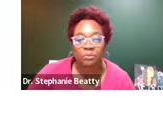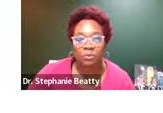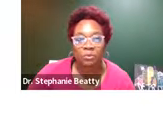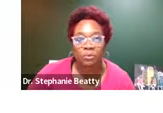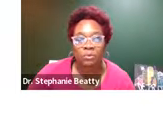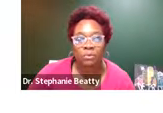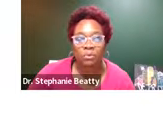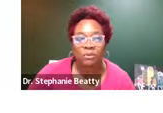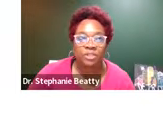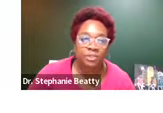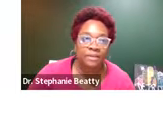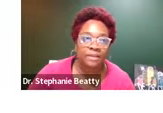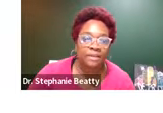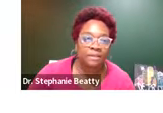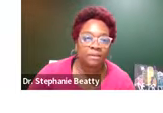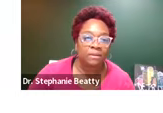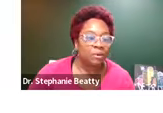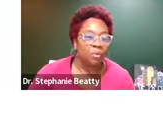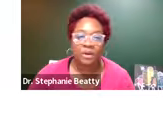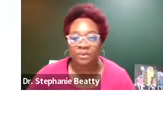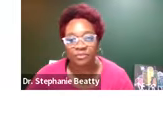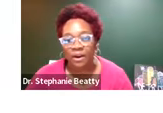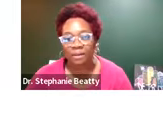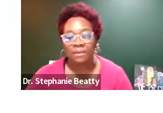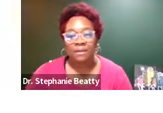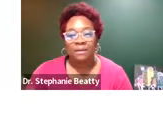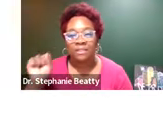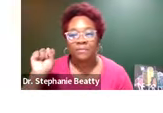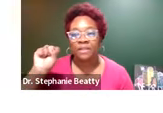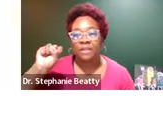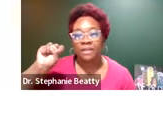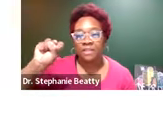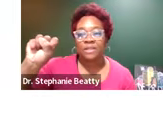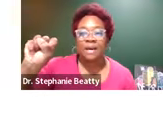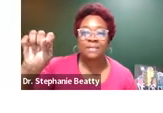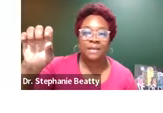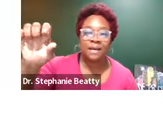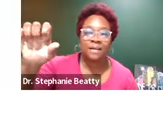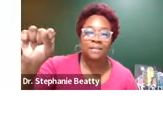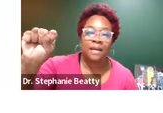who your teacher is and where you're from. Typically, initialized signs